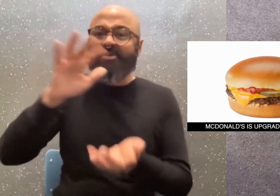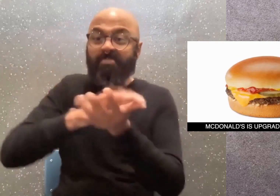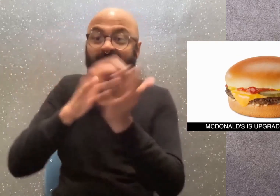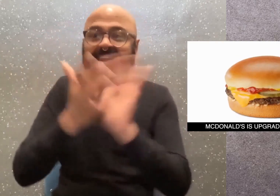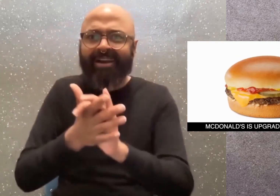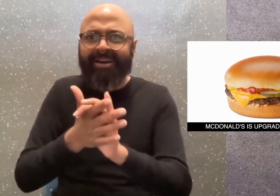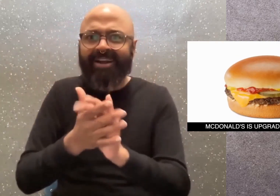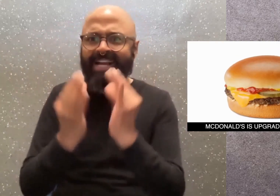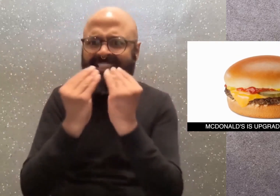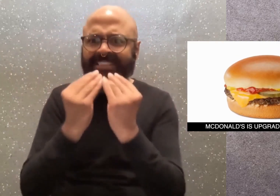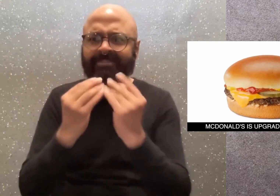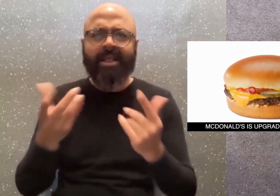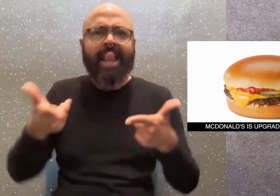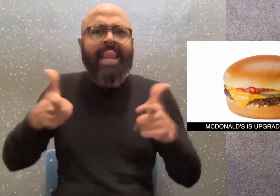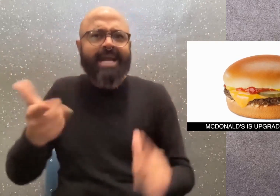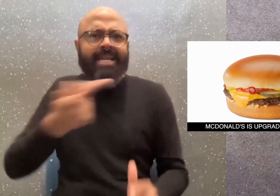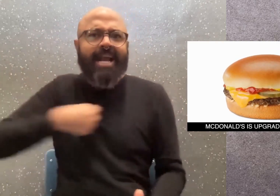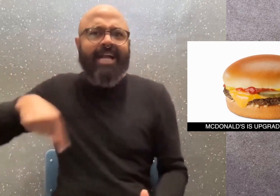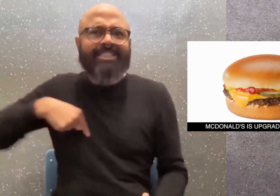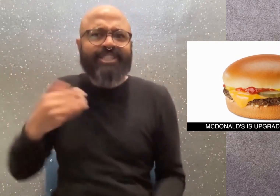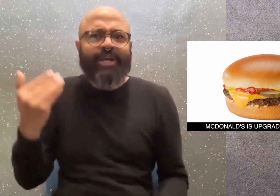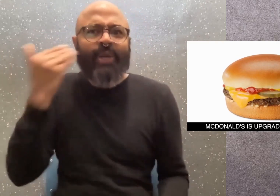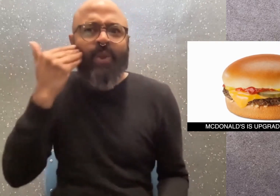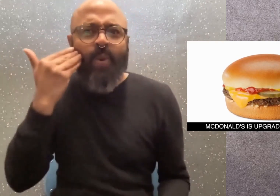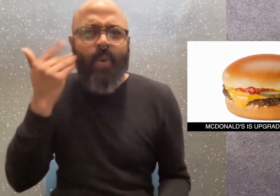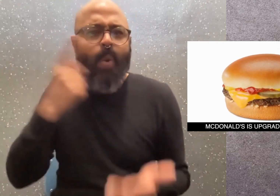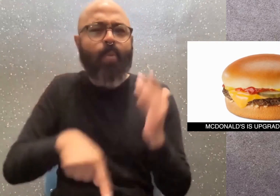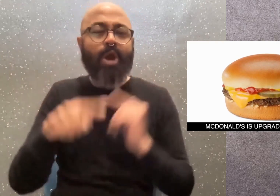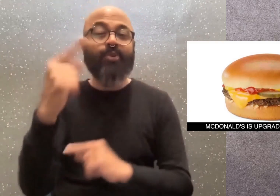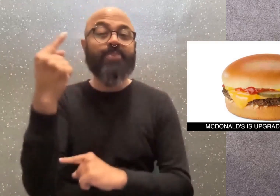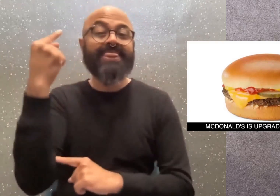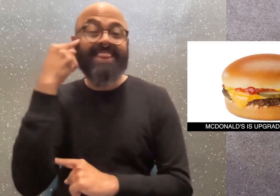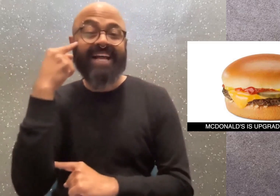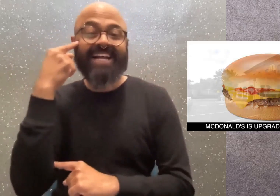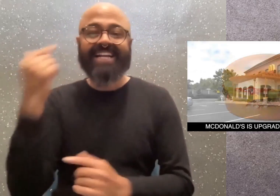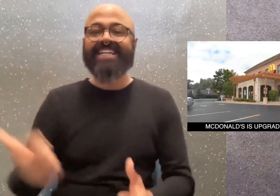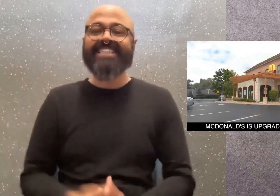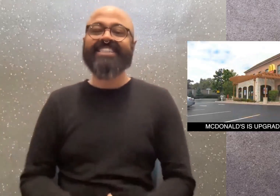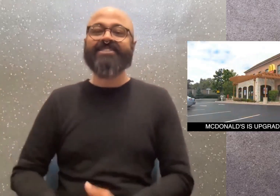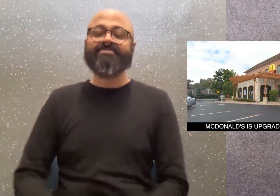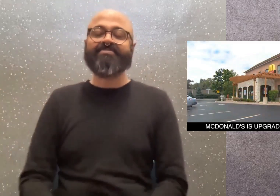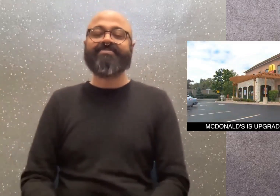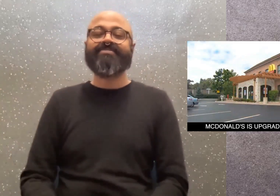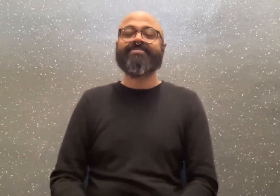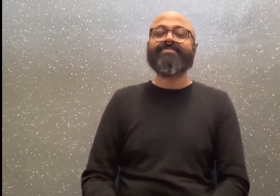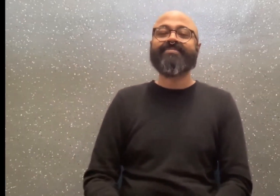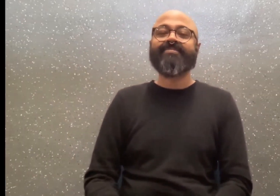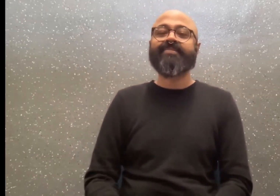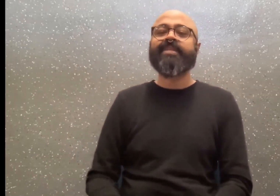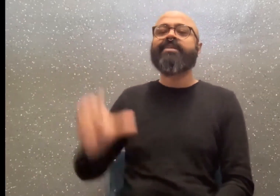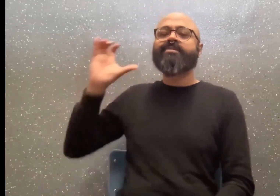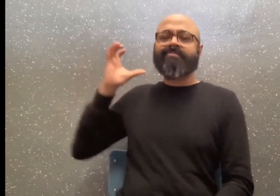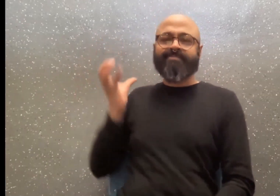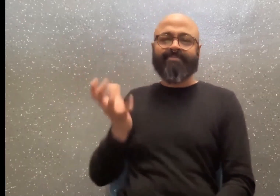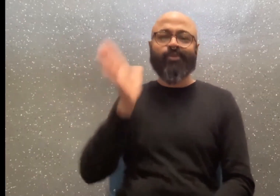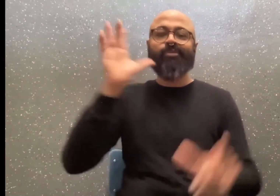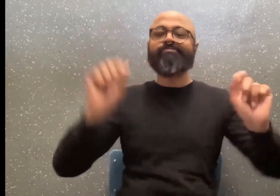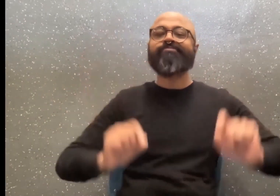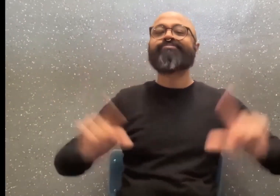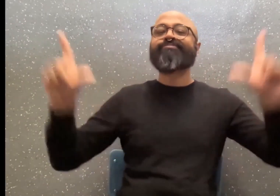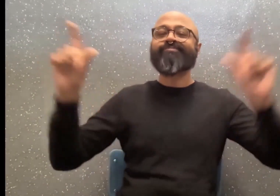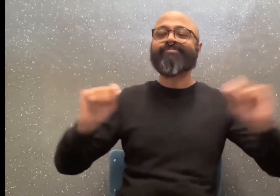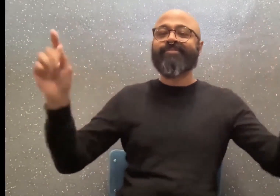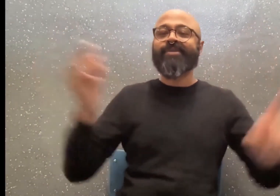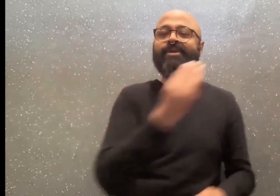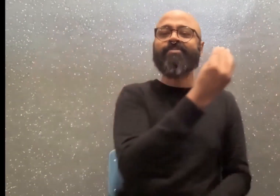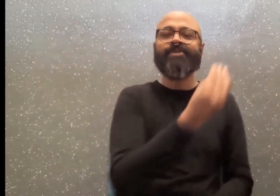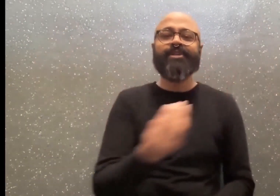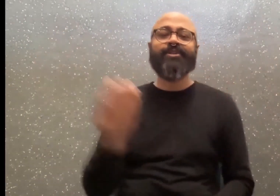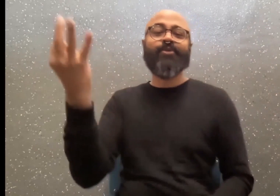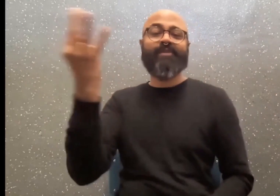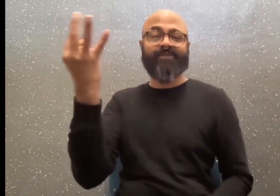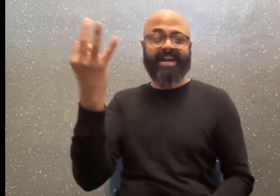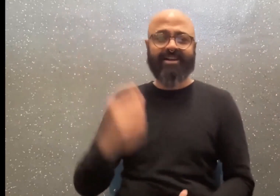burgers let us know what you think Sign1News will be broadcasting updates Monday through